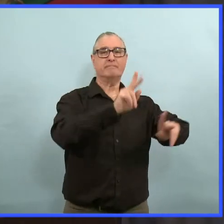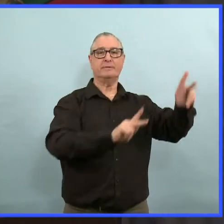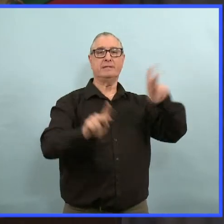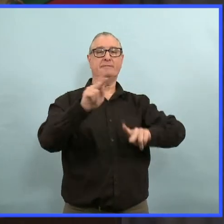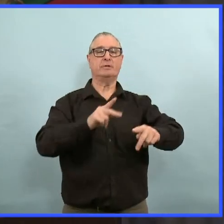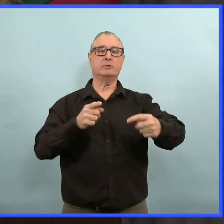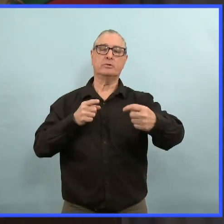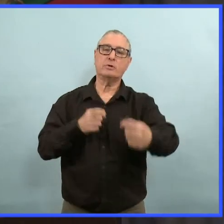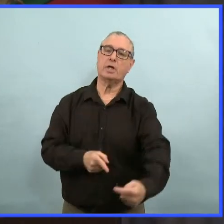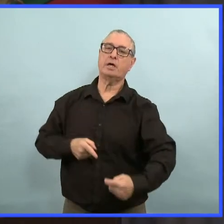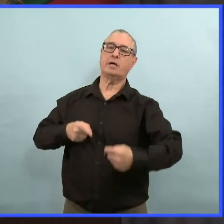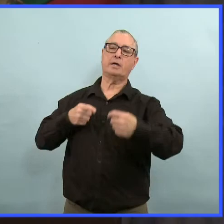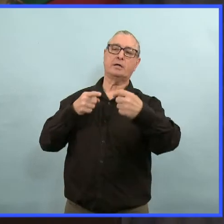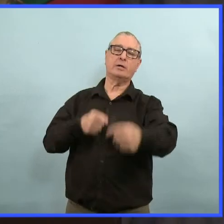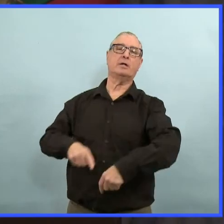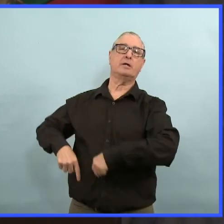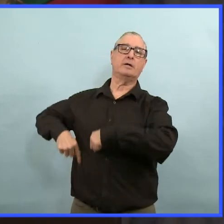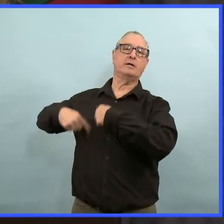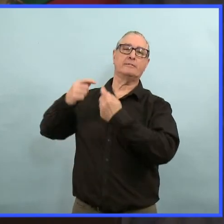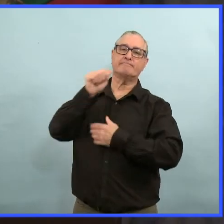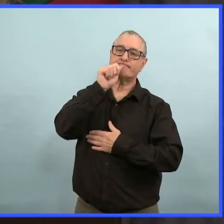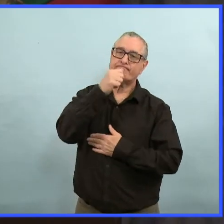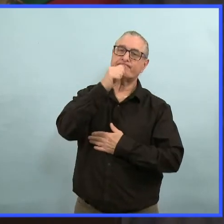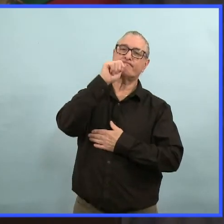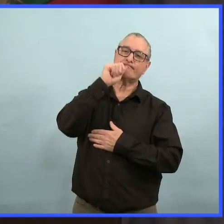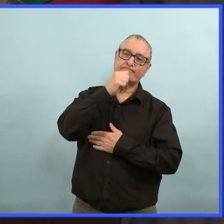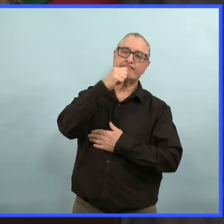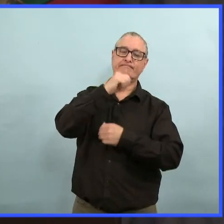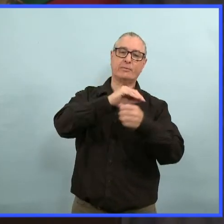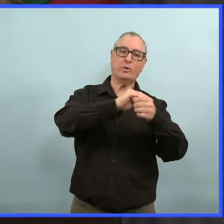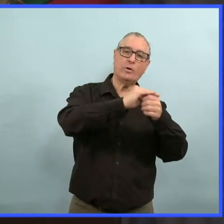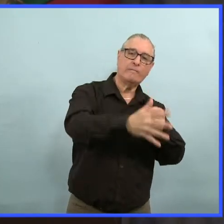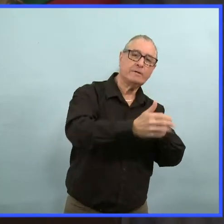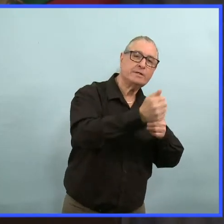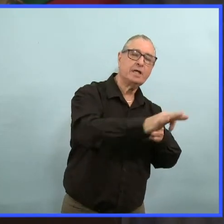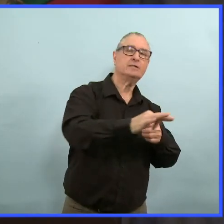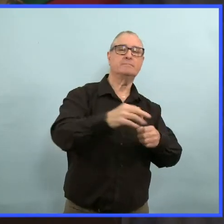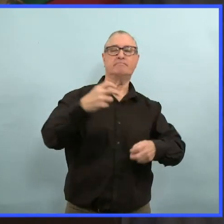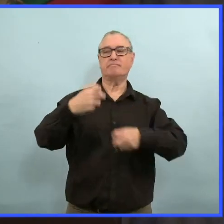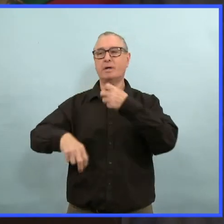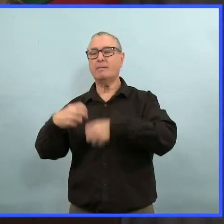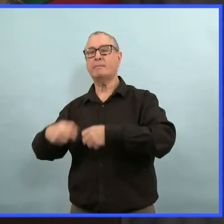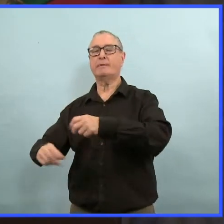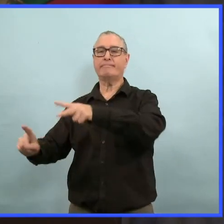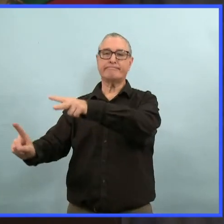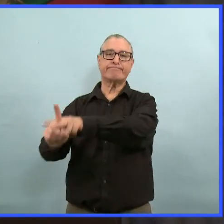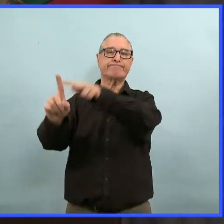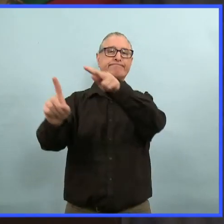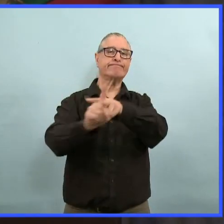with this covid pandemic and and how do we heal some of those wounds so most definitely it's about